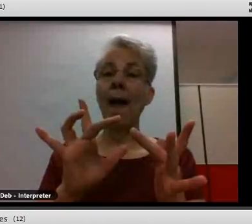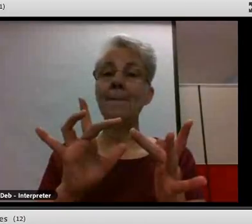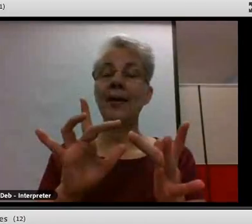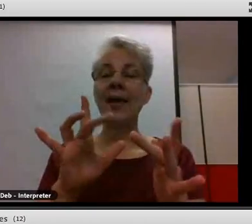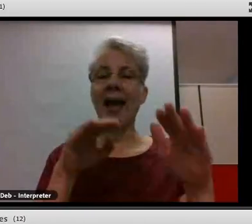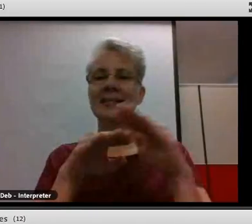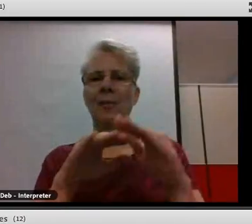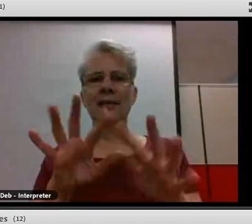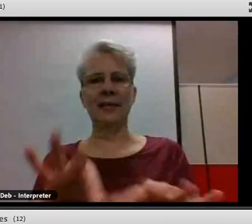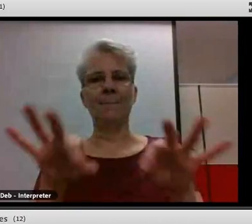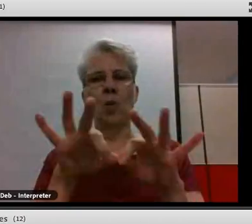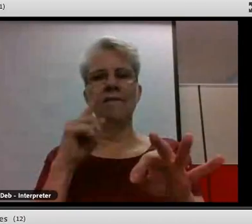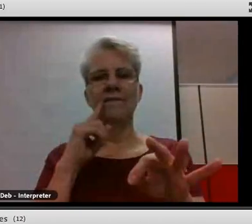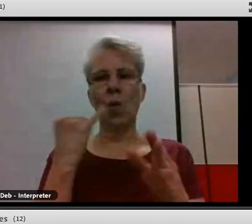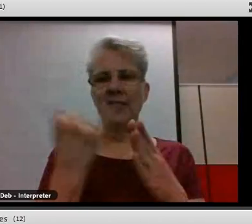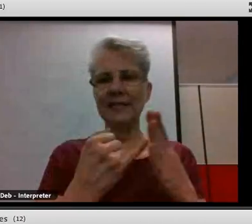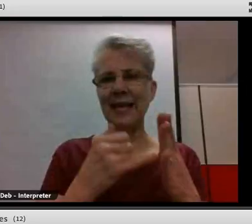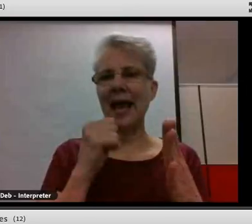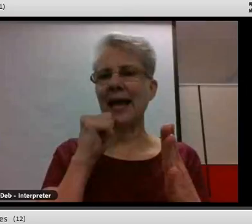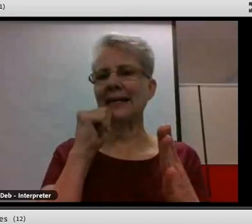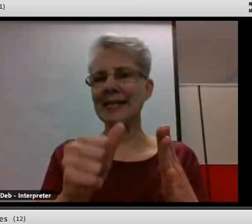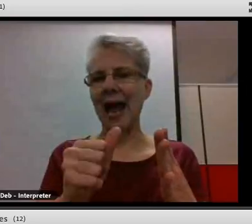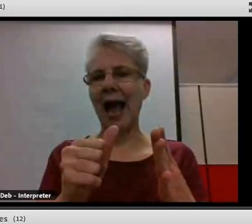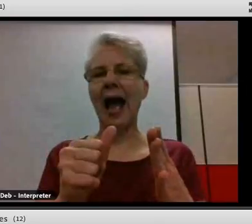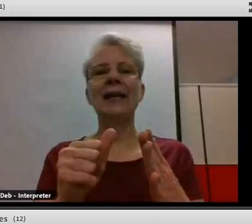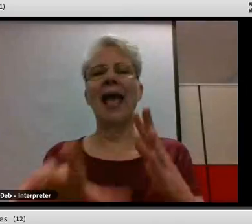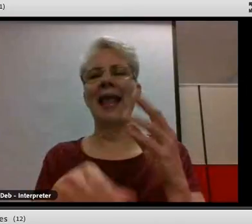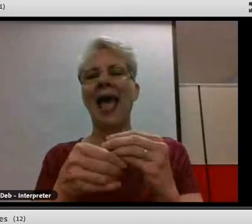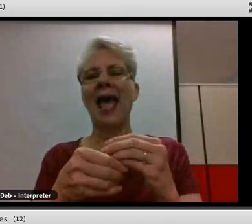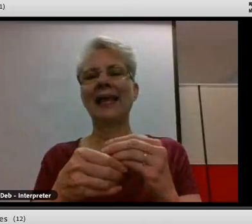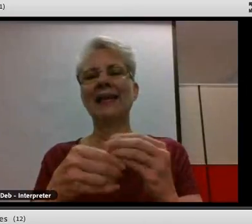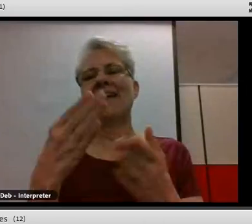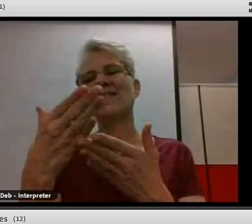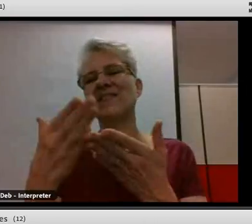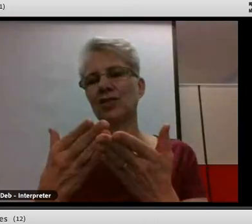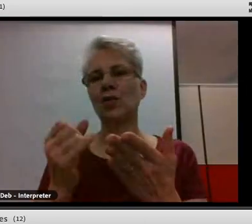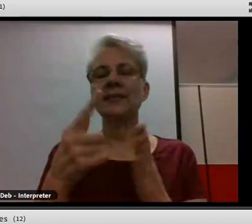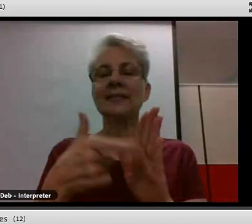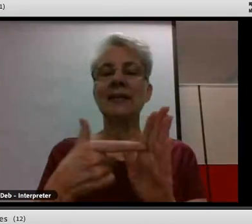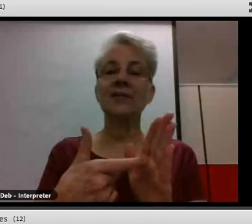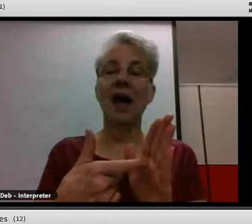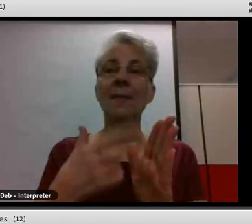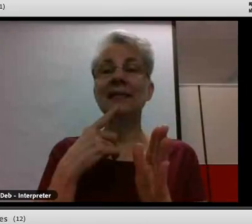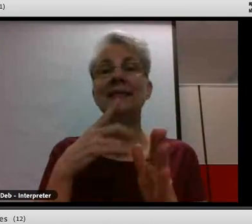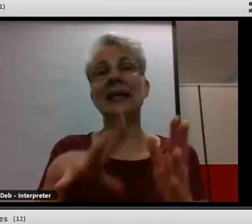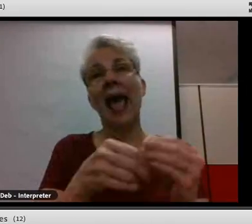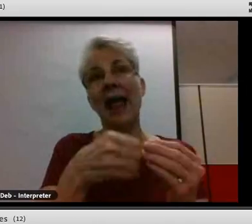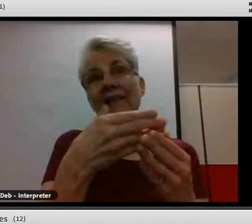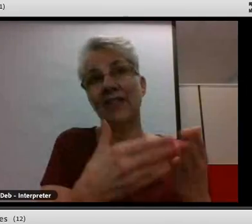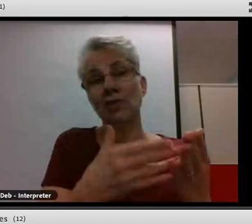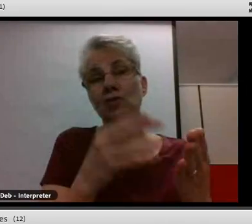who is in your community, who is in your counties beside you that might actually kind of come to your library